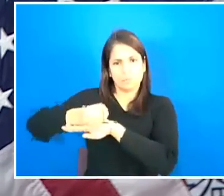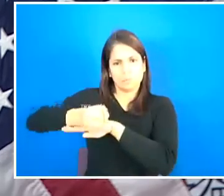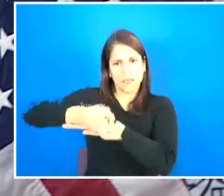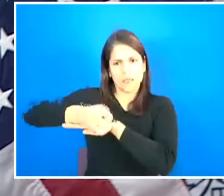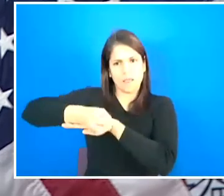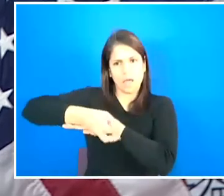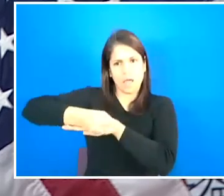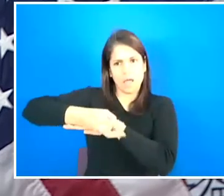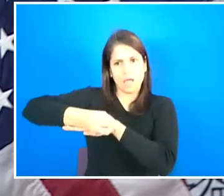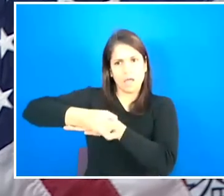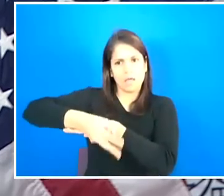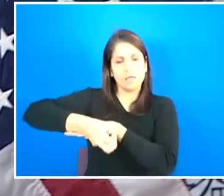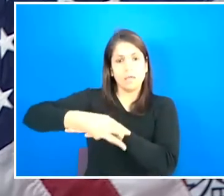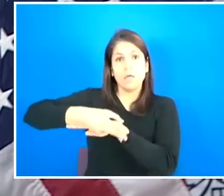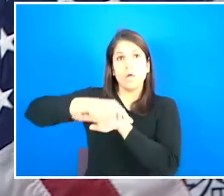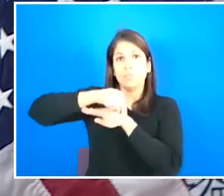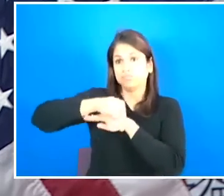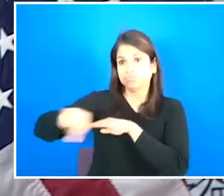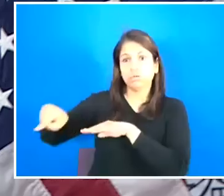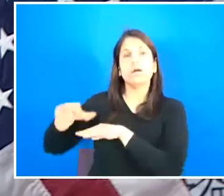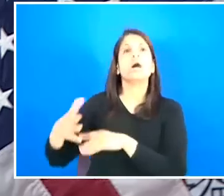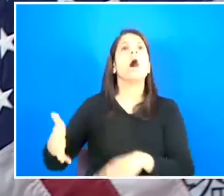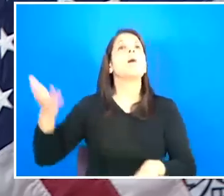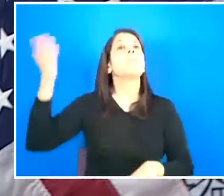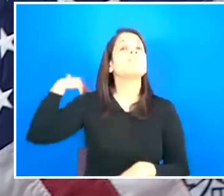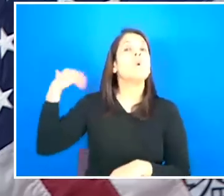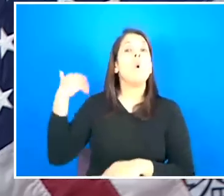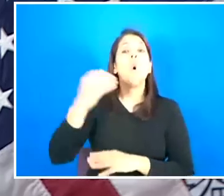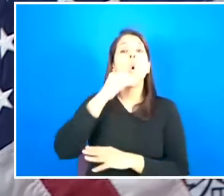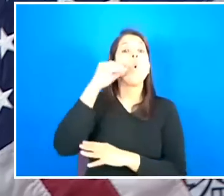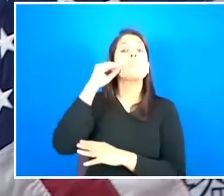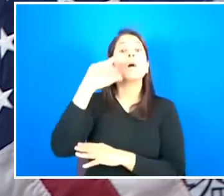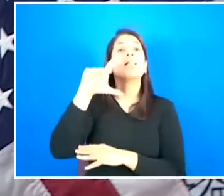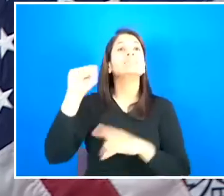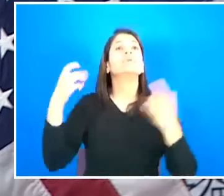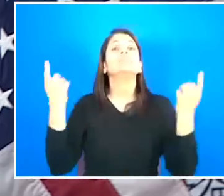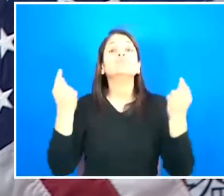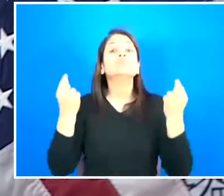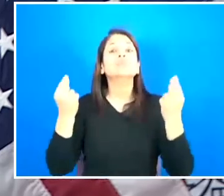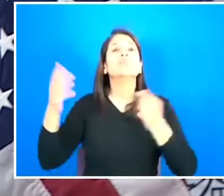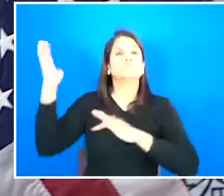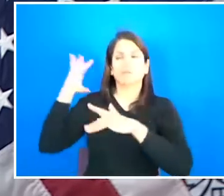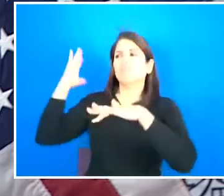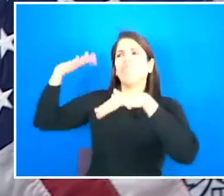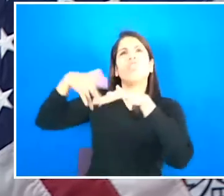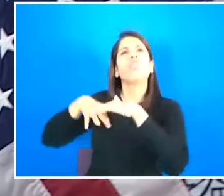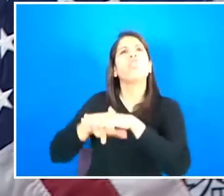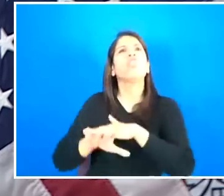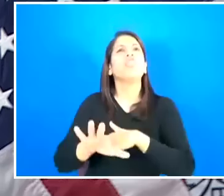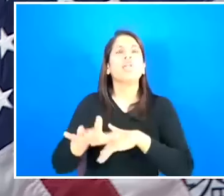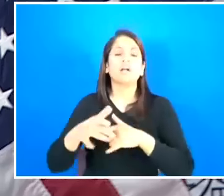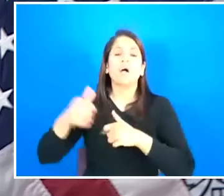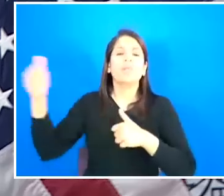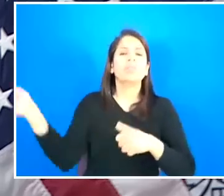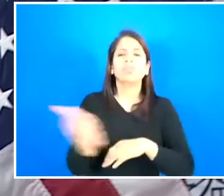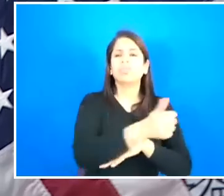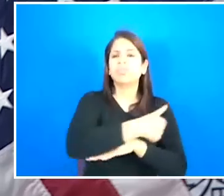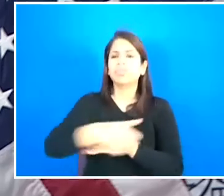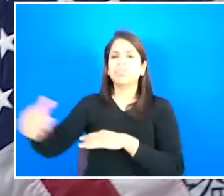RIGHT BACK ON IT AND THEN GOES THE WHOLE WAY BACK, WE WA NTTO CREATE A CHANGE WHERE EVERYONE GETS OUT OF THE STATION.